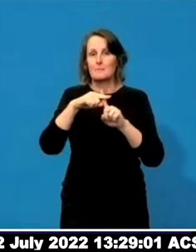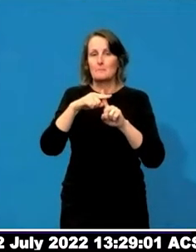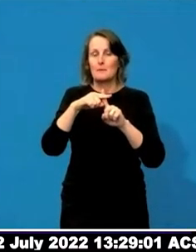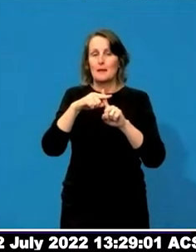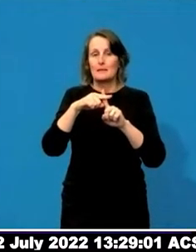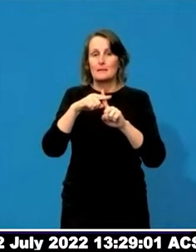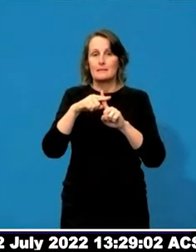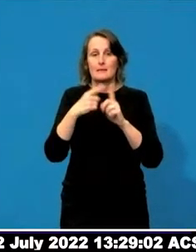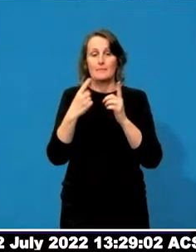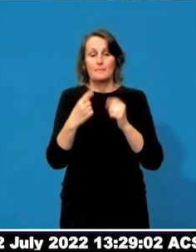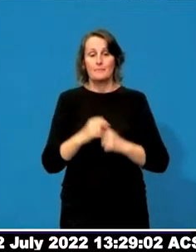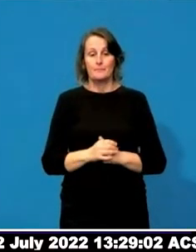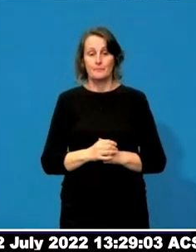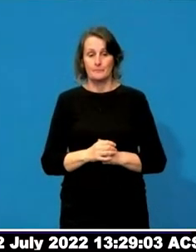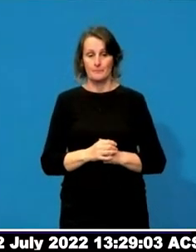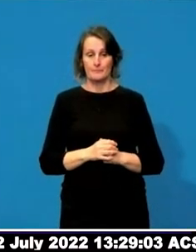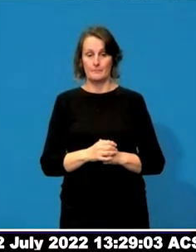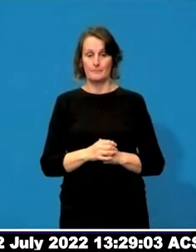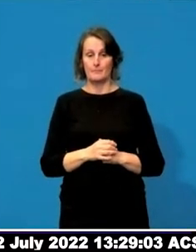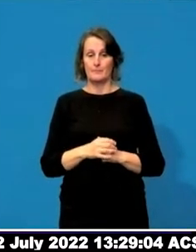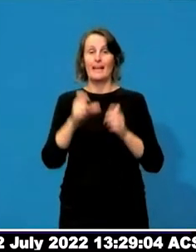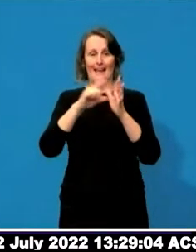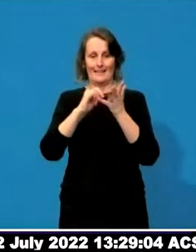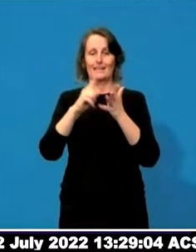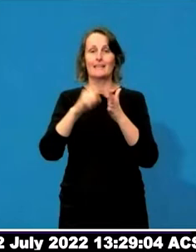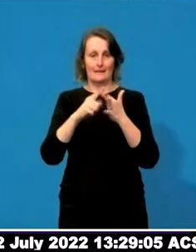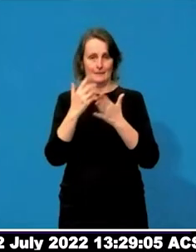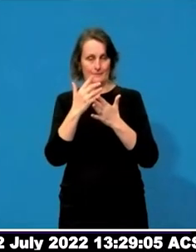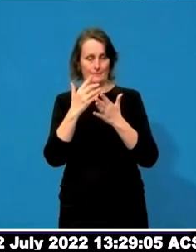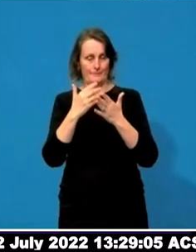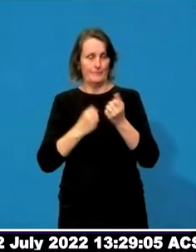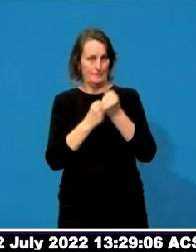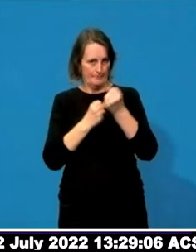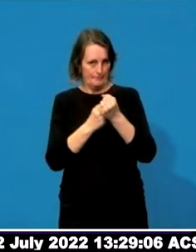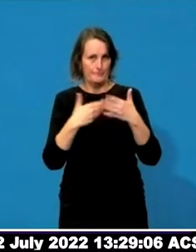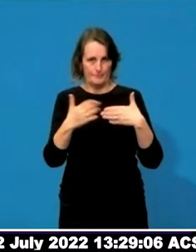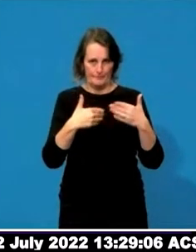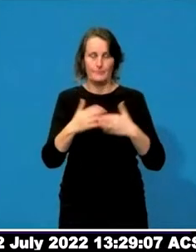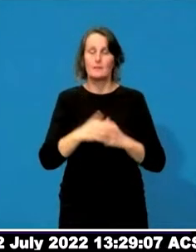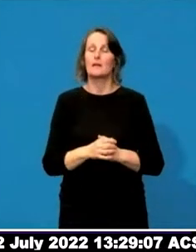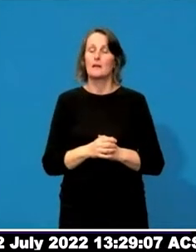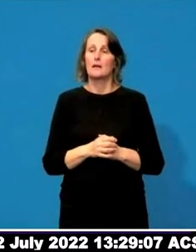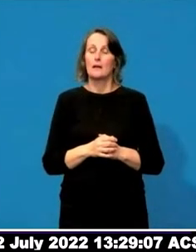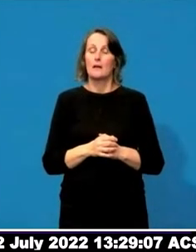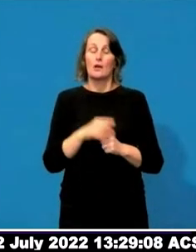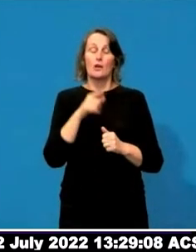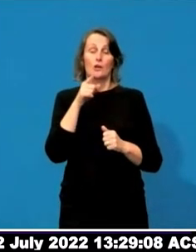MS McMAHON: And how has the introduction of the NDIS affected both your funding and the services that the Tjungu team